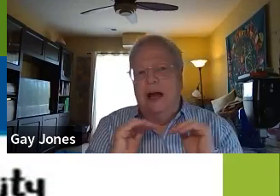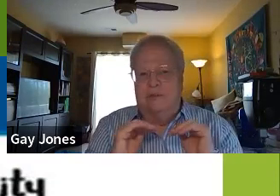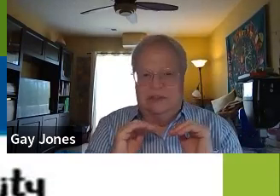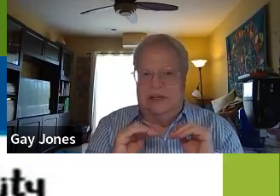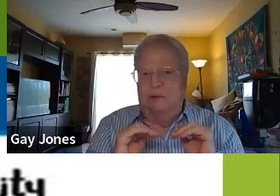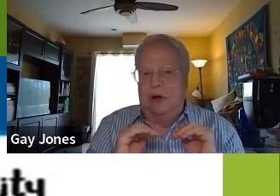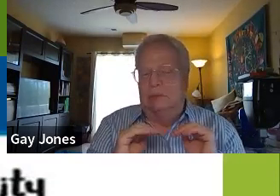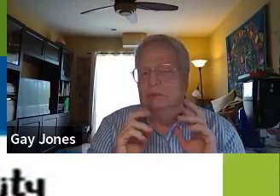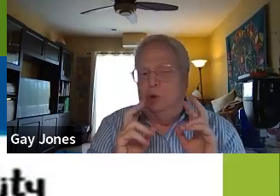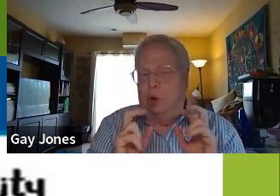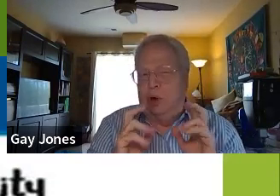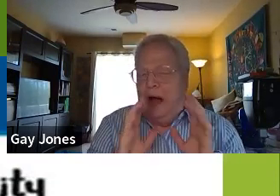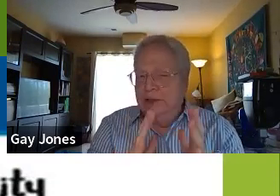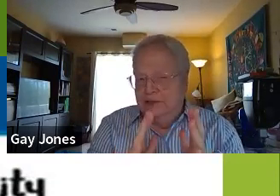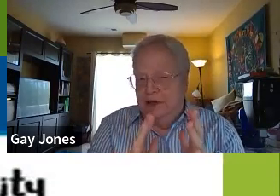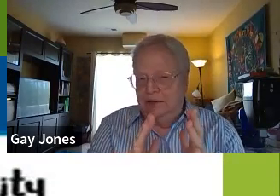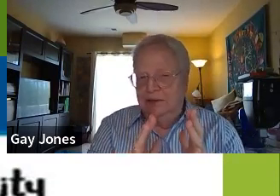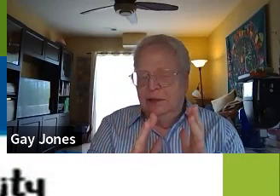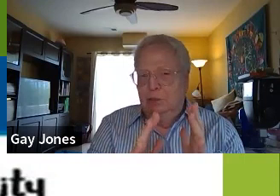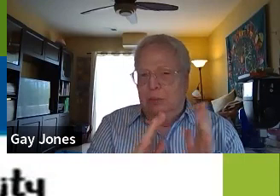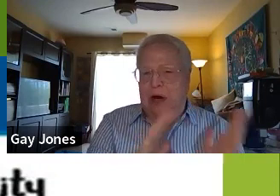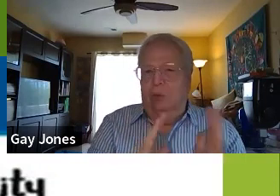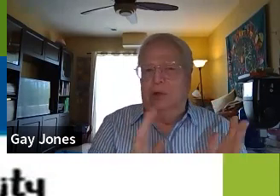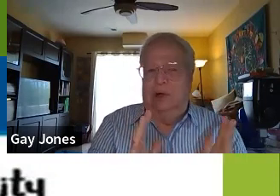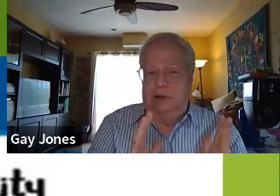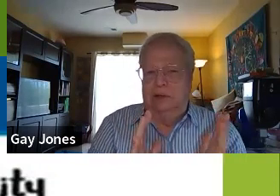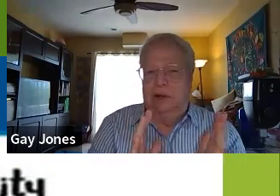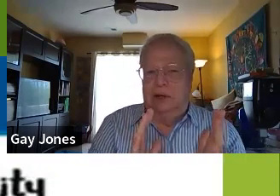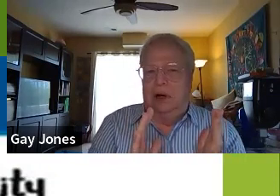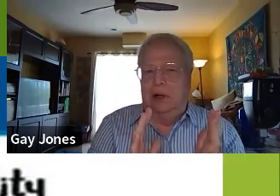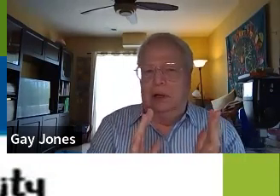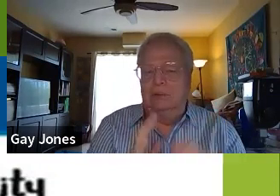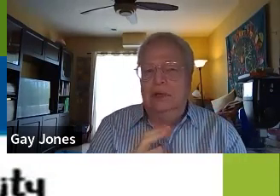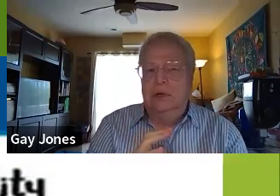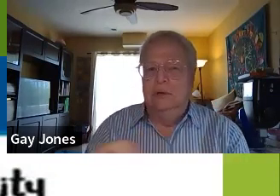have the same, quote, access, but not really.